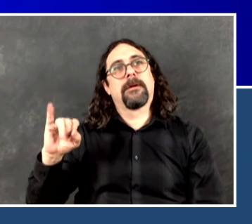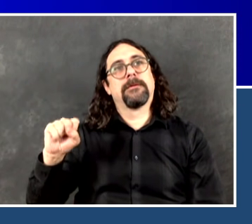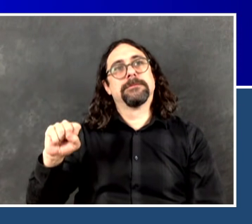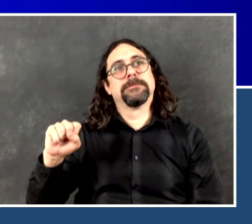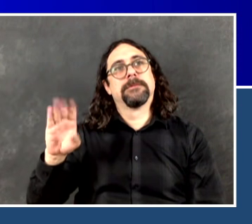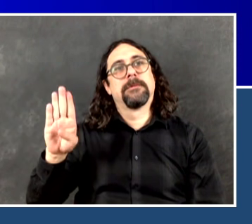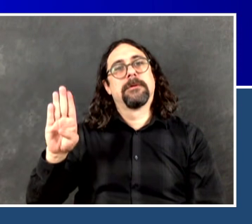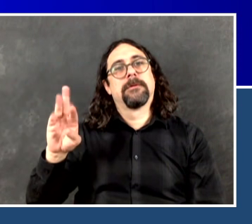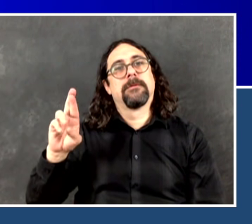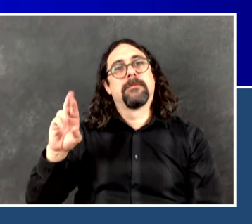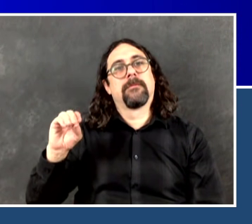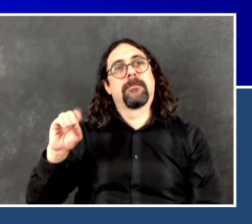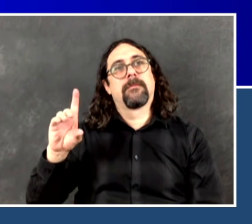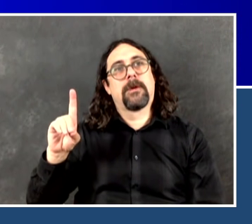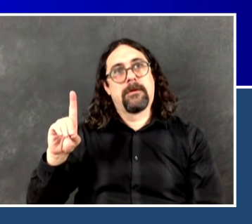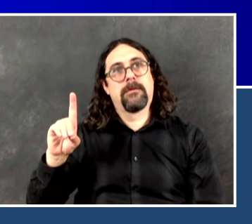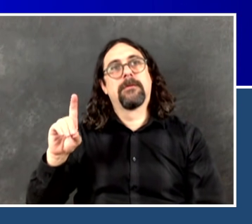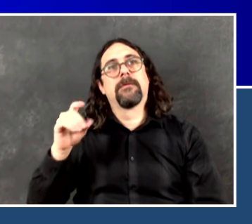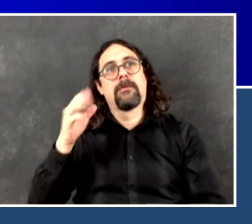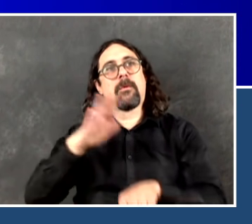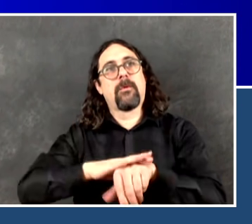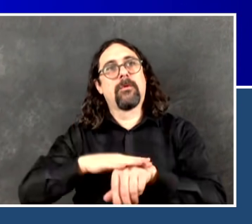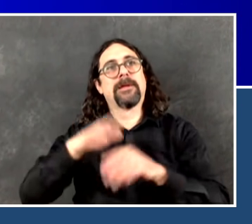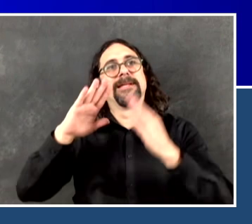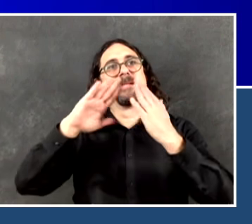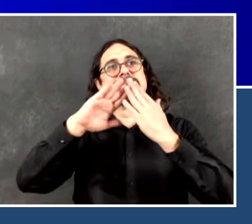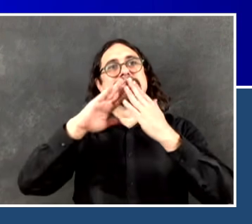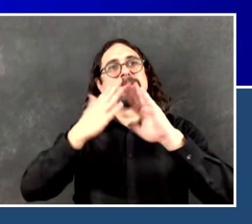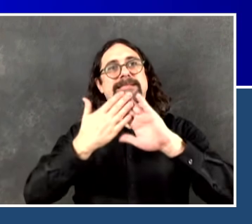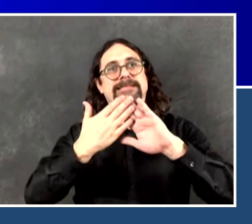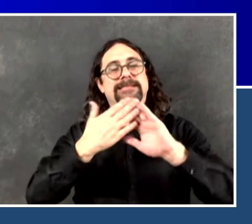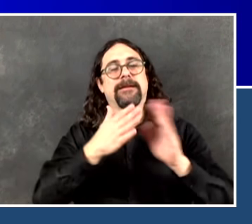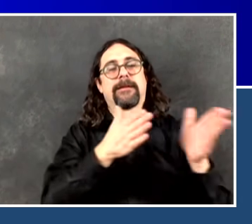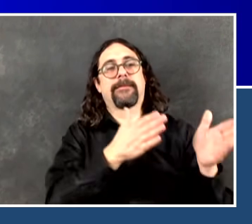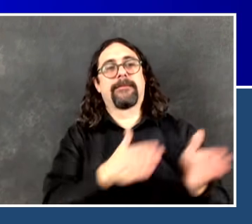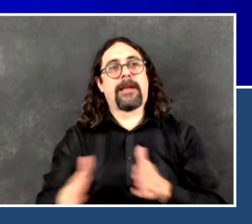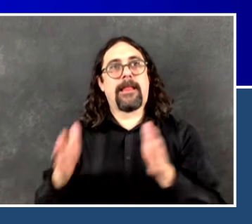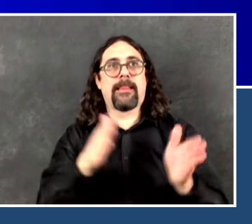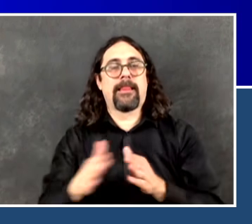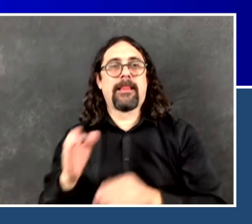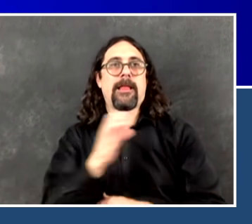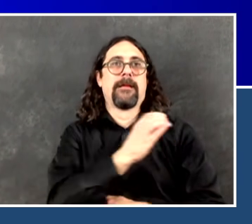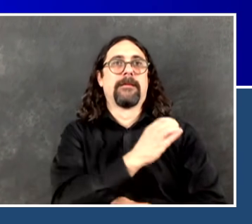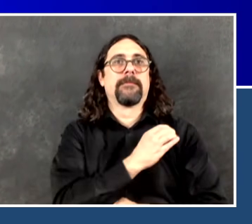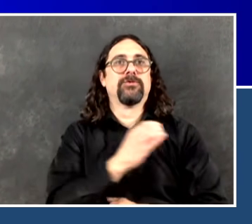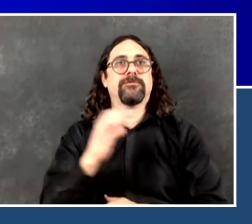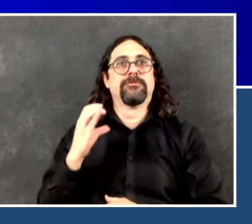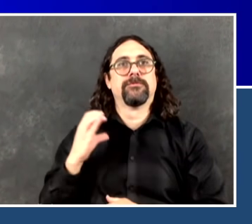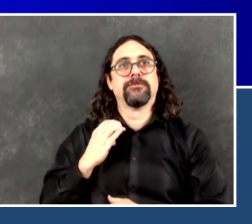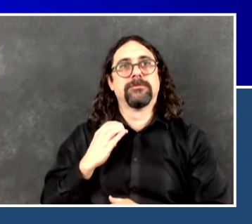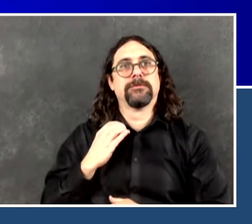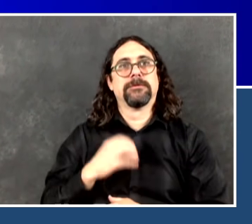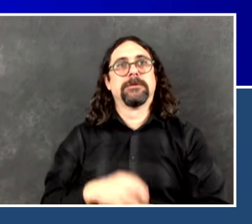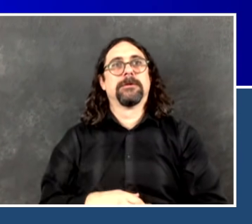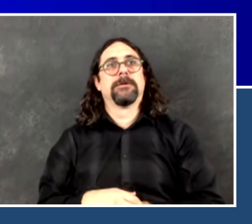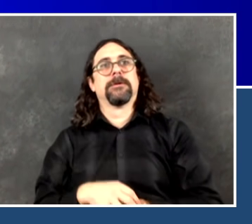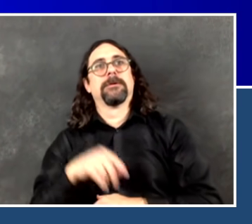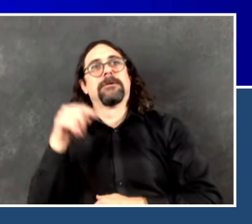SERVED AS THE CHAIR OF THE CITY PLANNING COMMISSION IN MY ADMINISTRATI.ON HE HAS OBSERVE D IN ONE RMFOOR